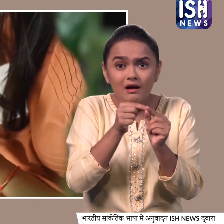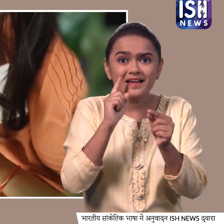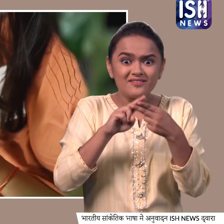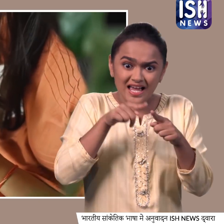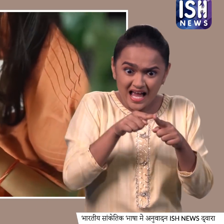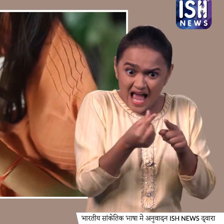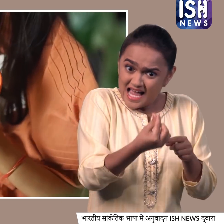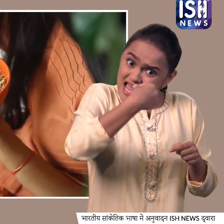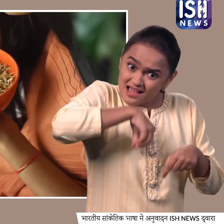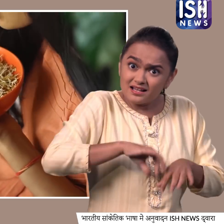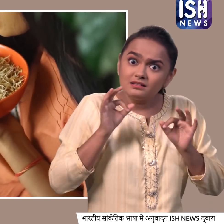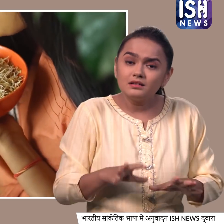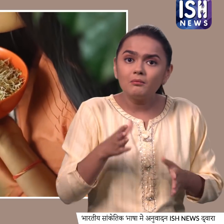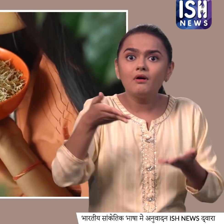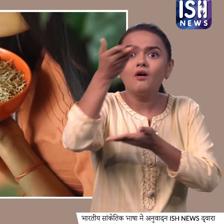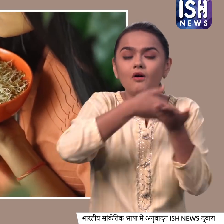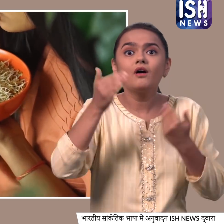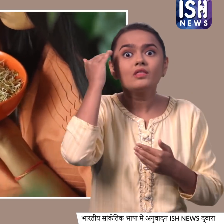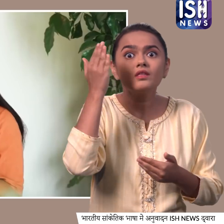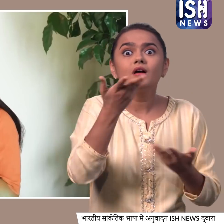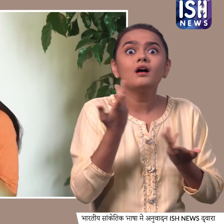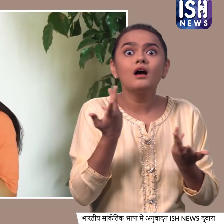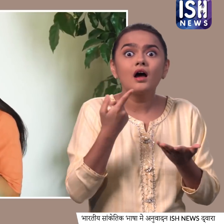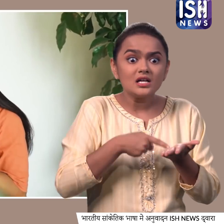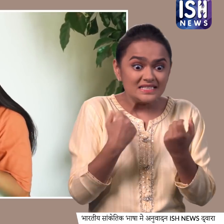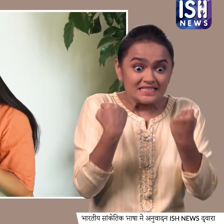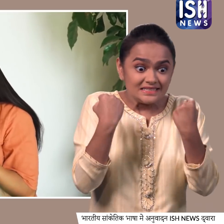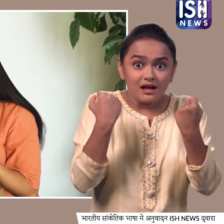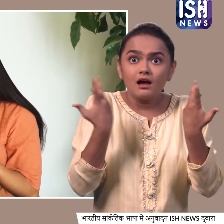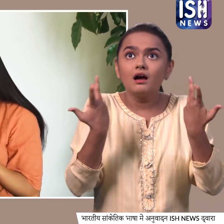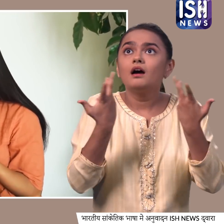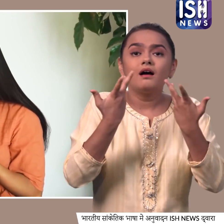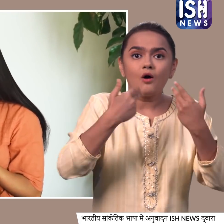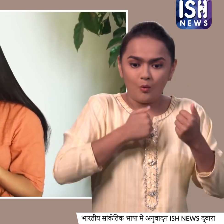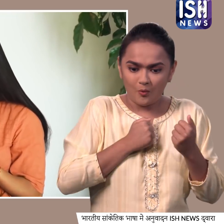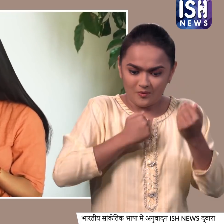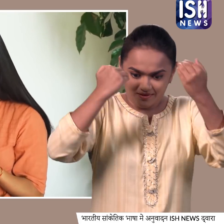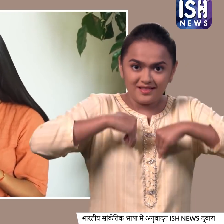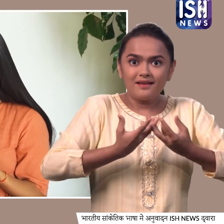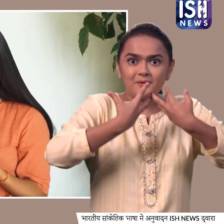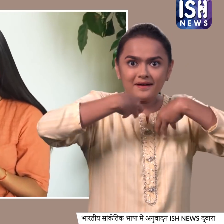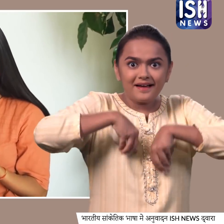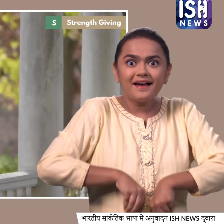When you eat it, what do you think happens? Where does this power go? In your body!